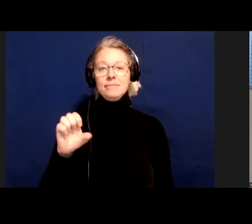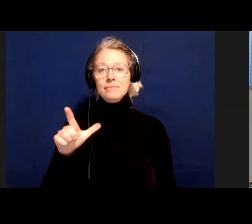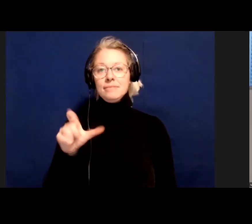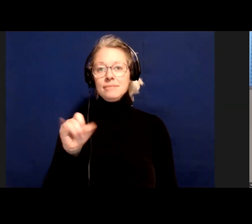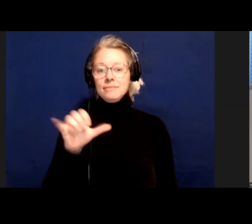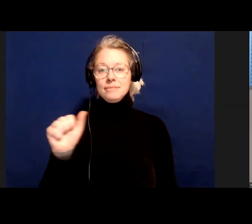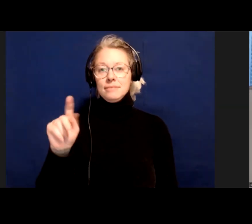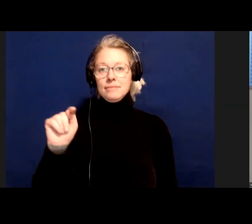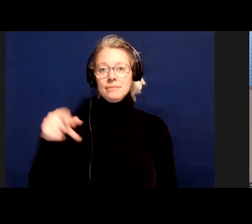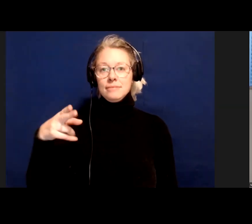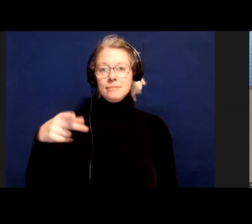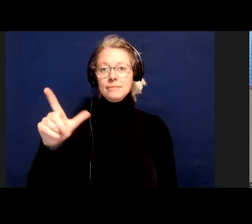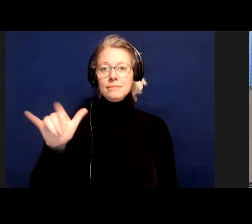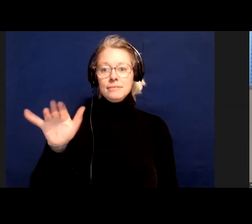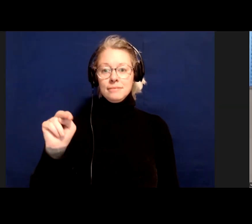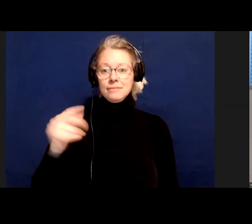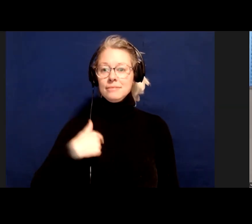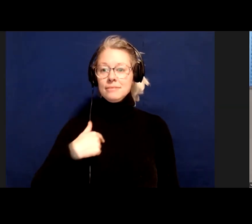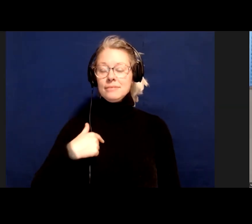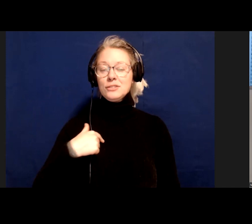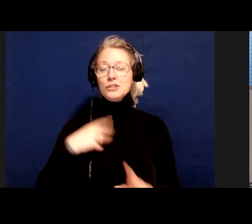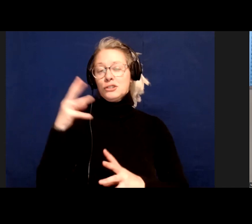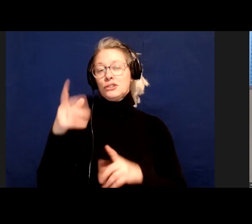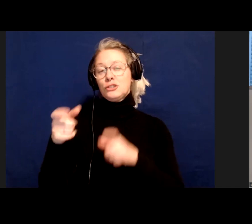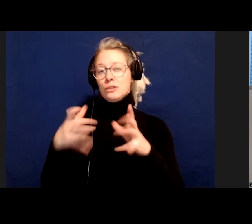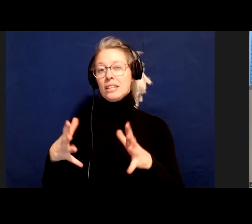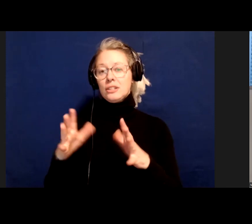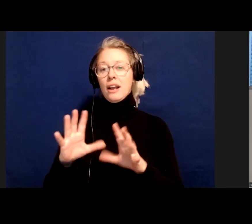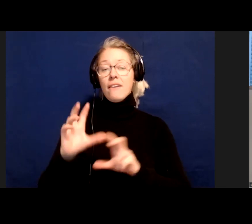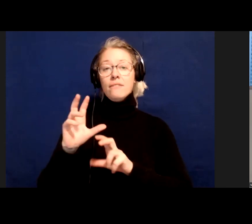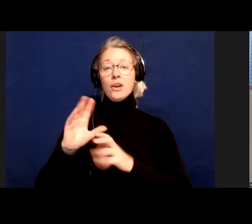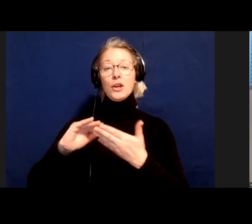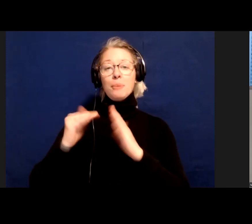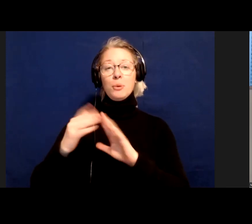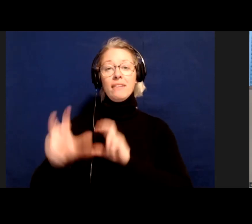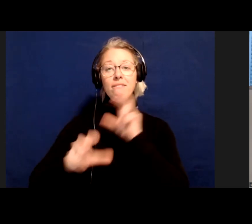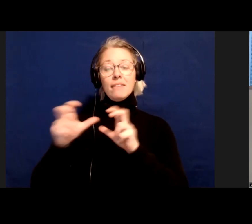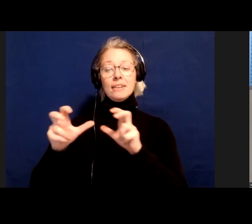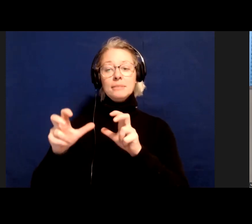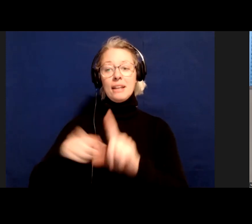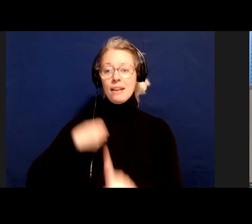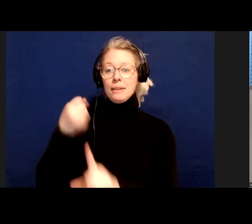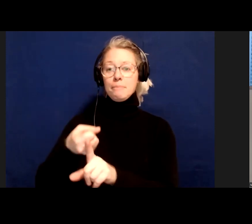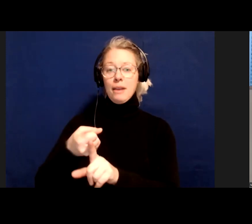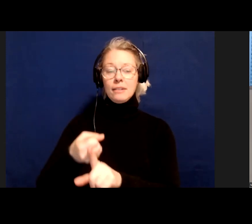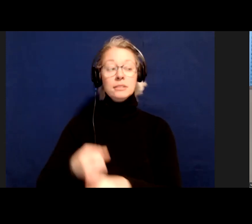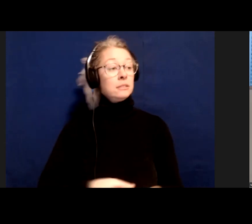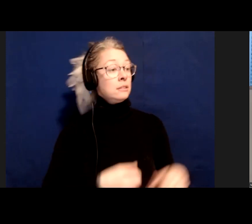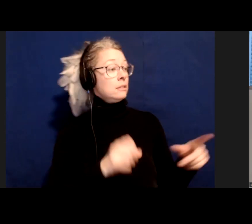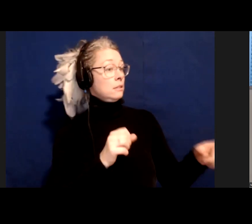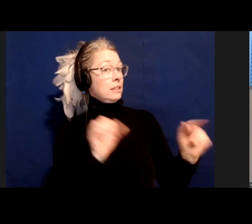investment and impact here at Calgary Arts Development. Savanna, you can start the presentation.